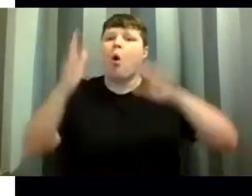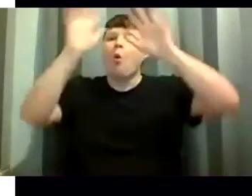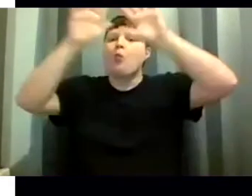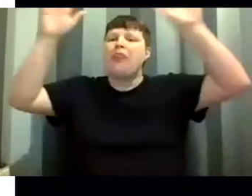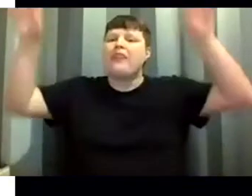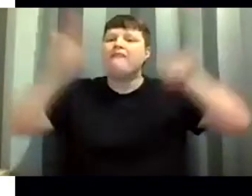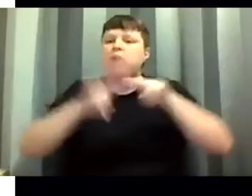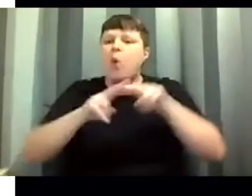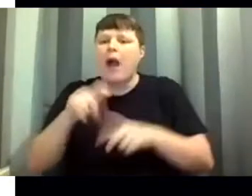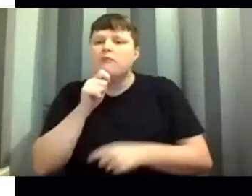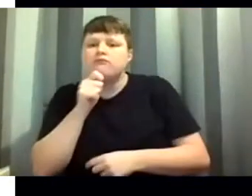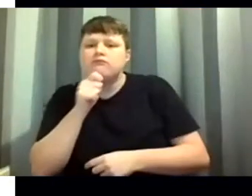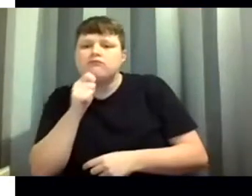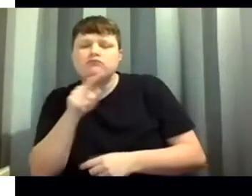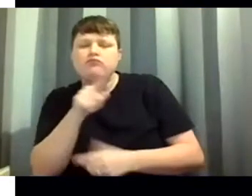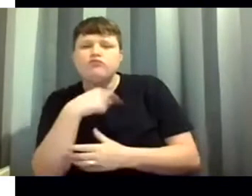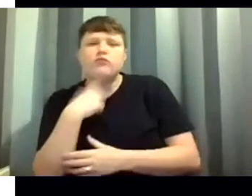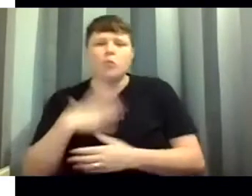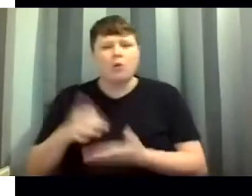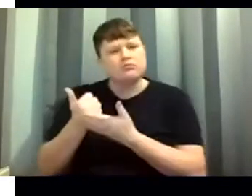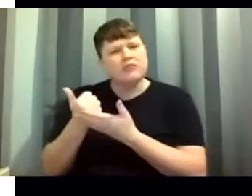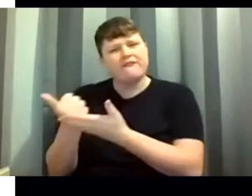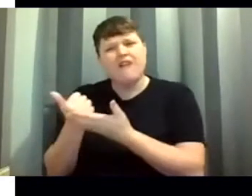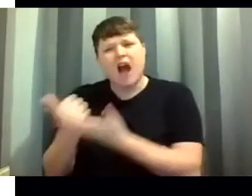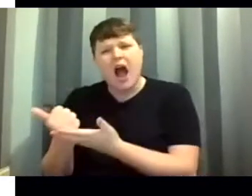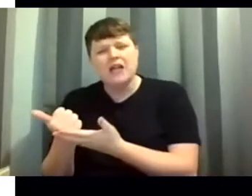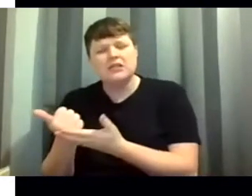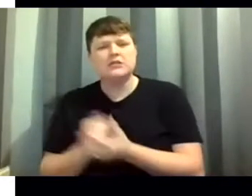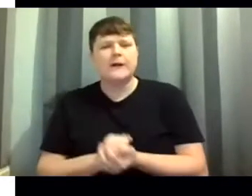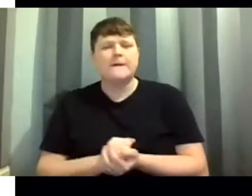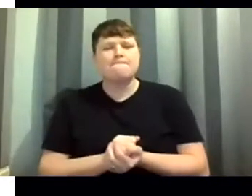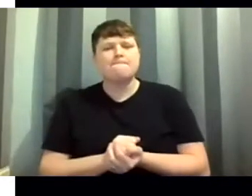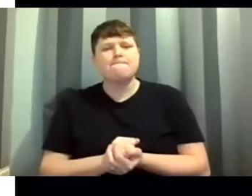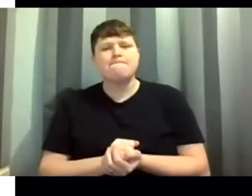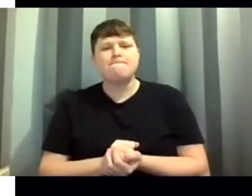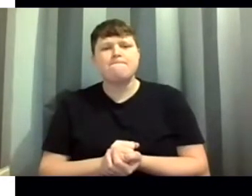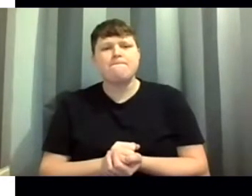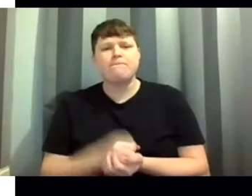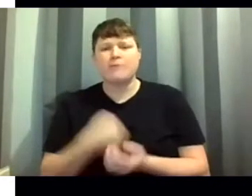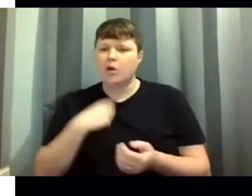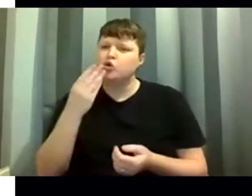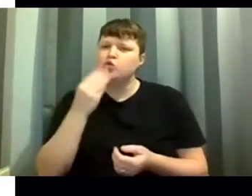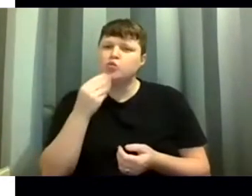to provide advice. You could actually use this to know what the weather was going to be